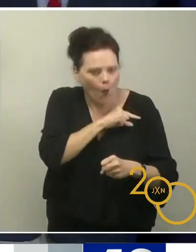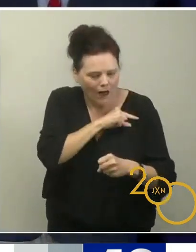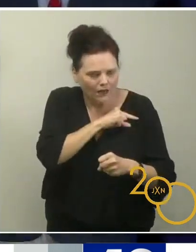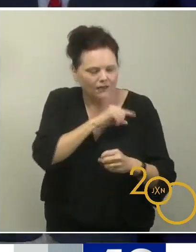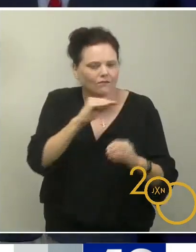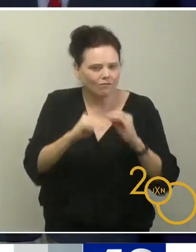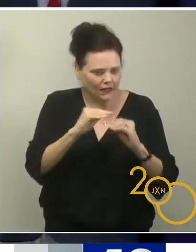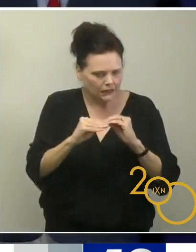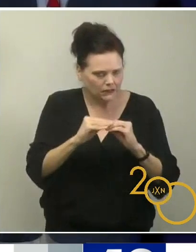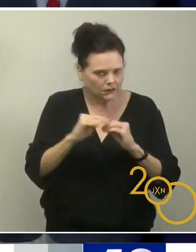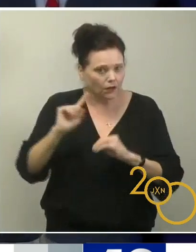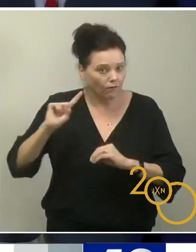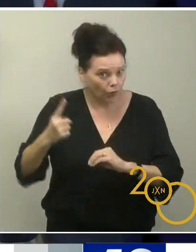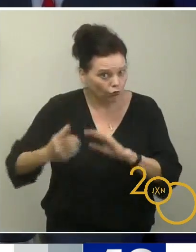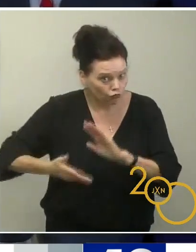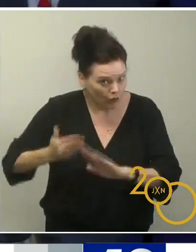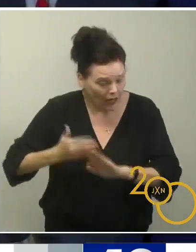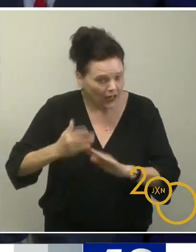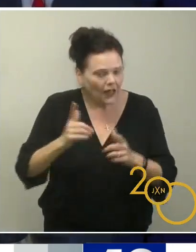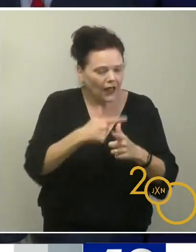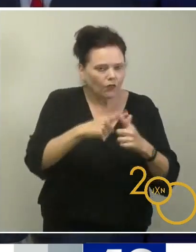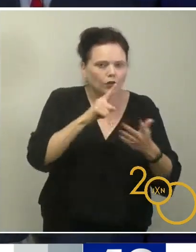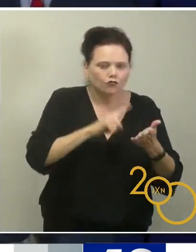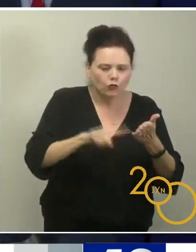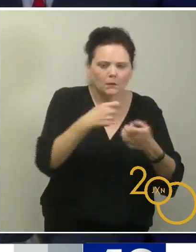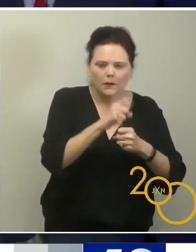SO, WE DO BELIEVE WE HAVE TO GET THE QUANTITY OF WATER PIECE FIXED. RAFTER GET OB CURTIS BACK OPERATING AT FULL CAPACITY TO GET THE QUANTITY OF WATER PLEASE FIX.